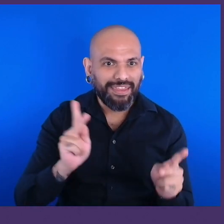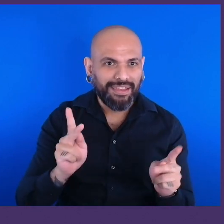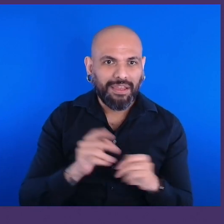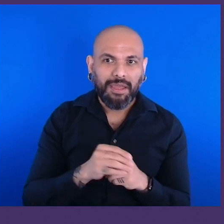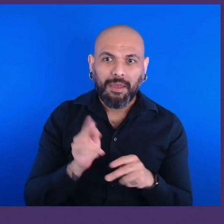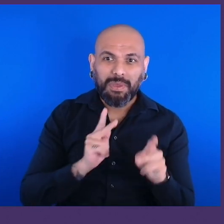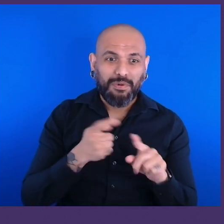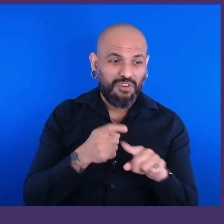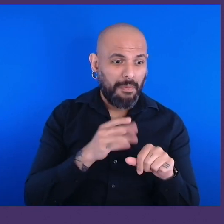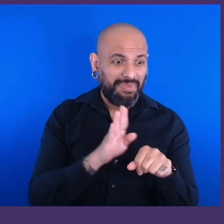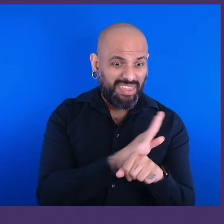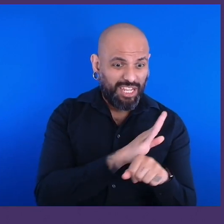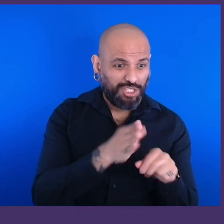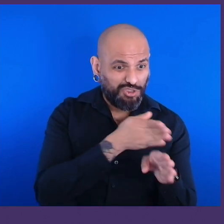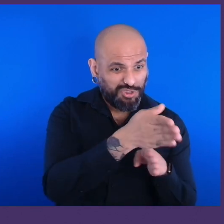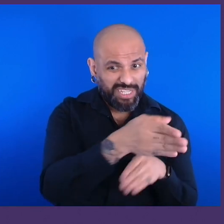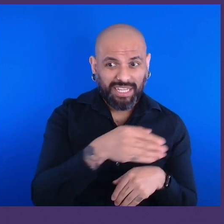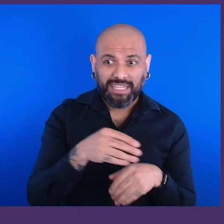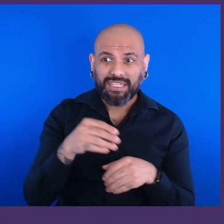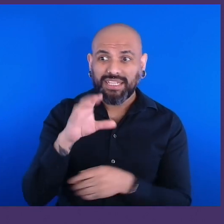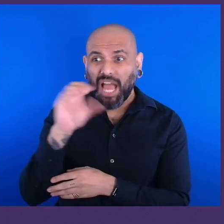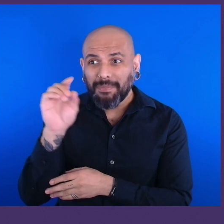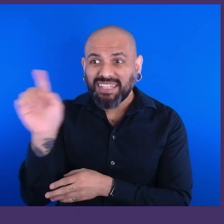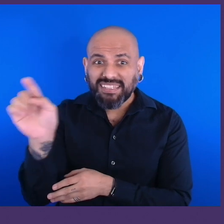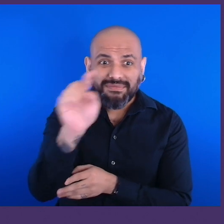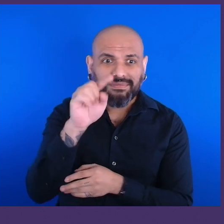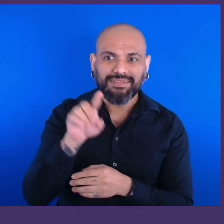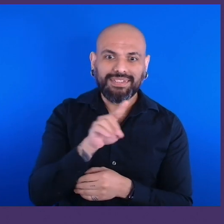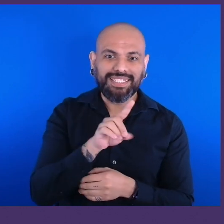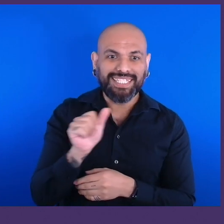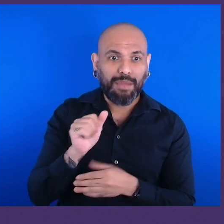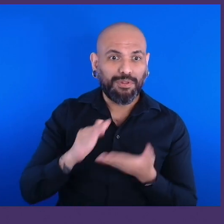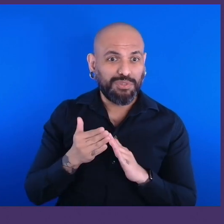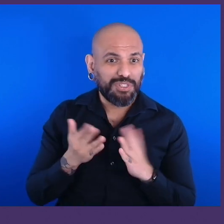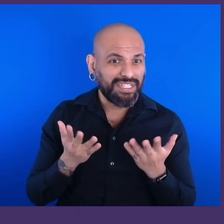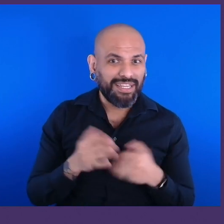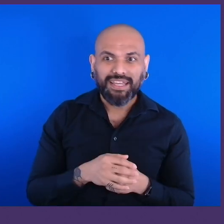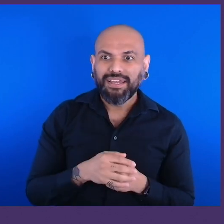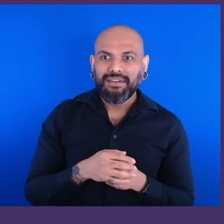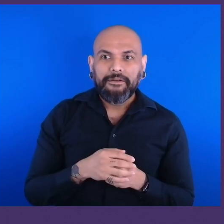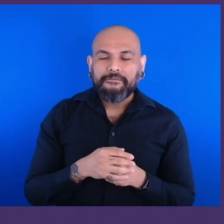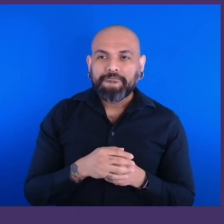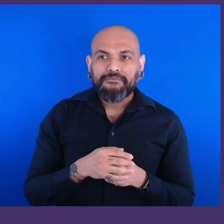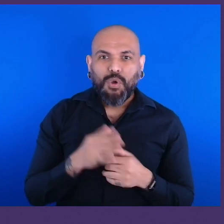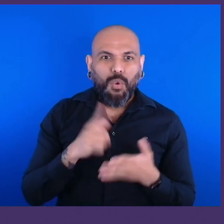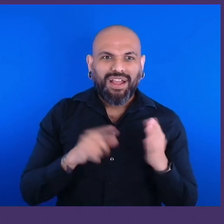the disability community, what can we all do to support public policy modernization?